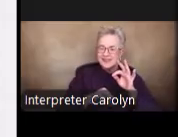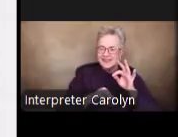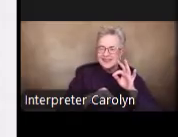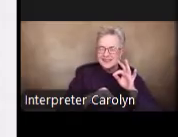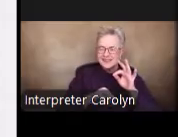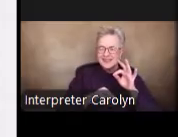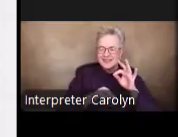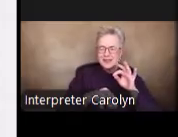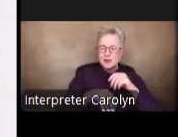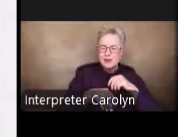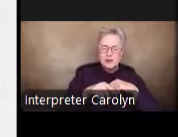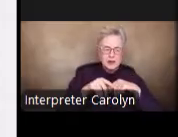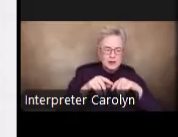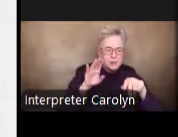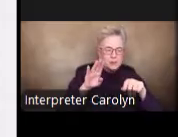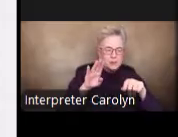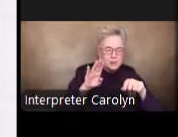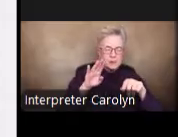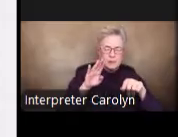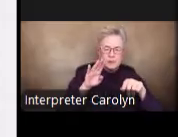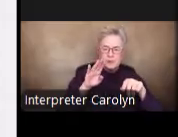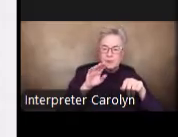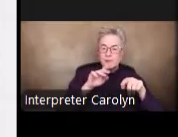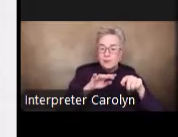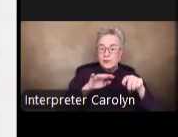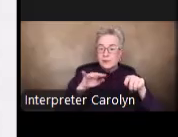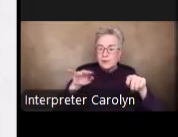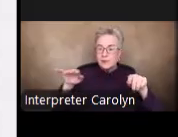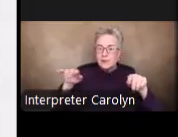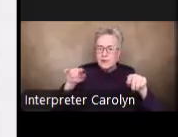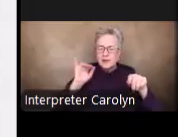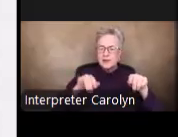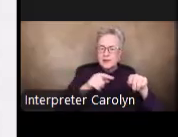MBP, just require bringing lips together.